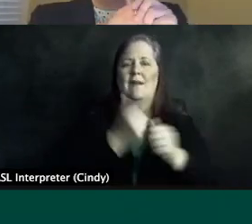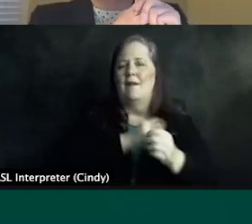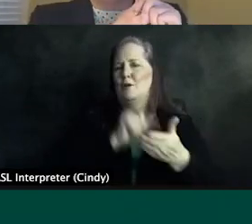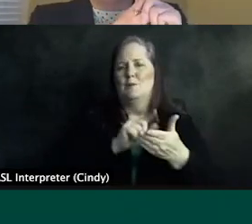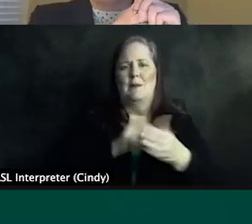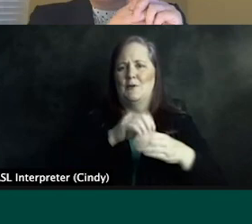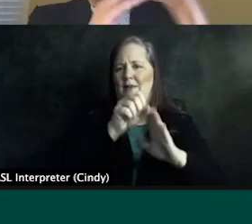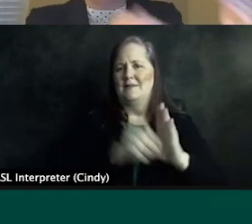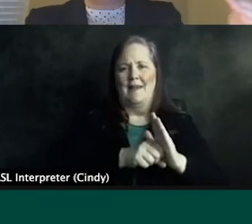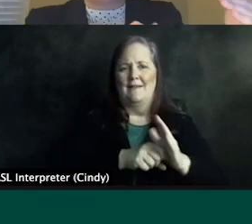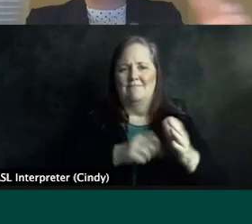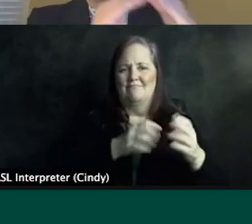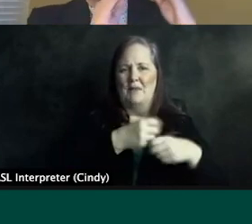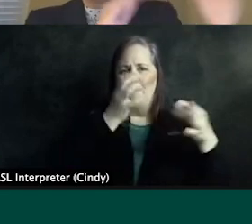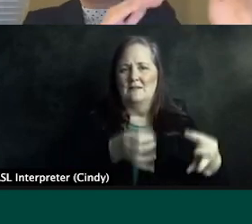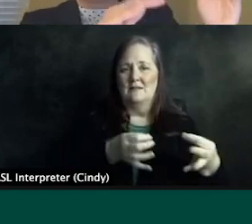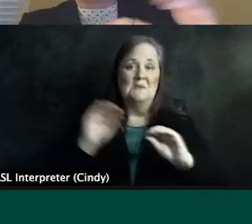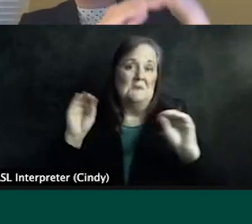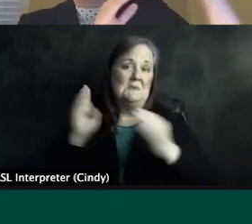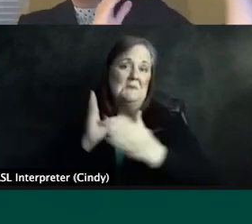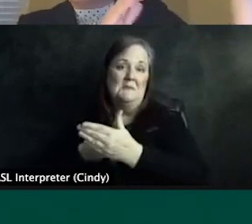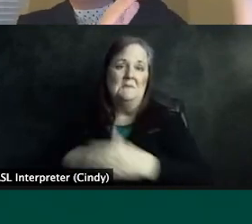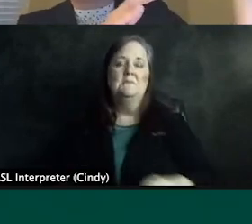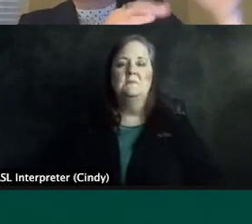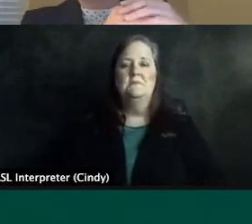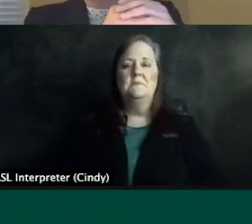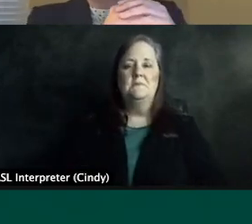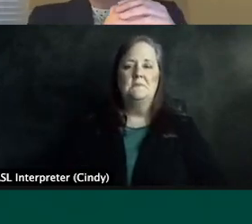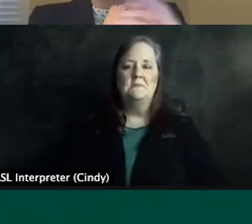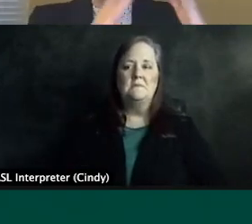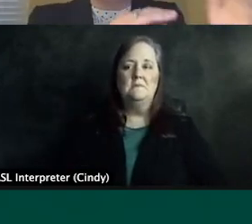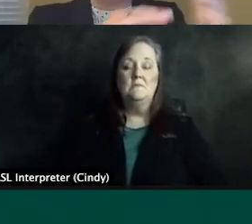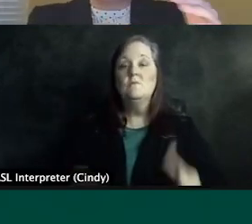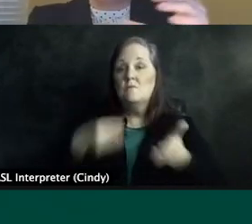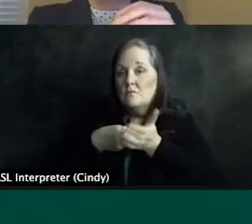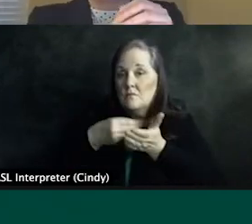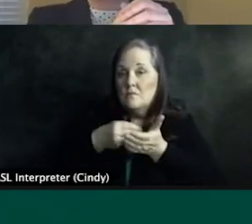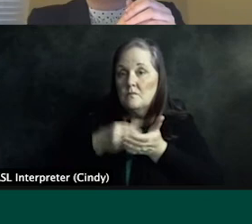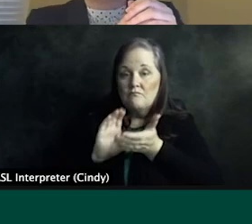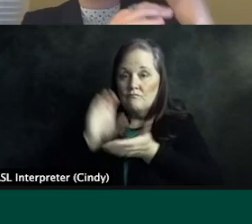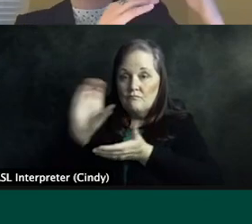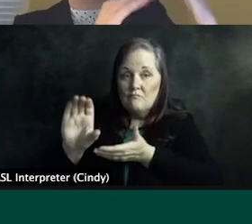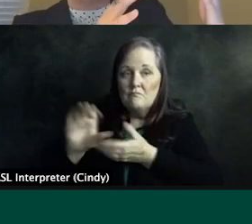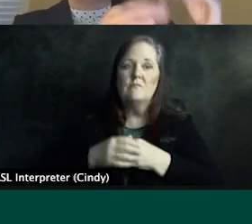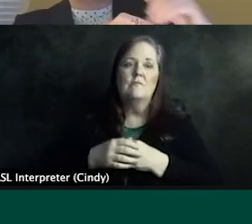as whether you are a low risk, medium risk or high risk. Sometimes they're more specific in terms of their, for example,